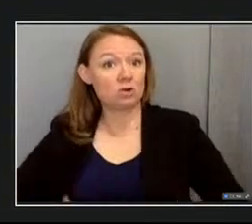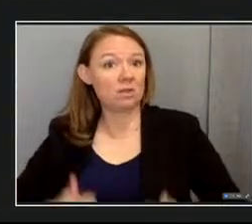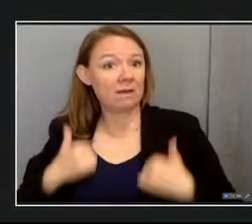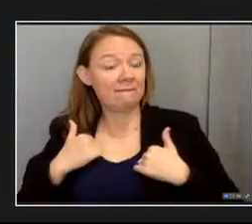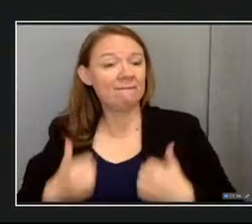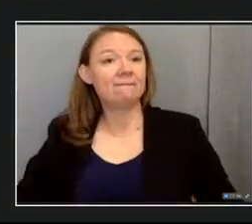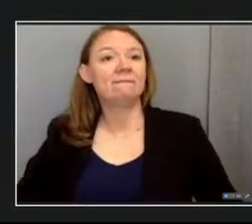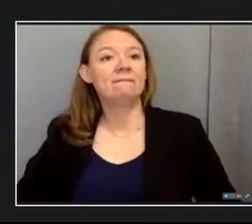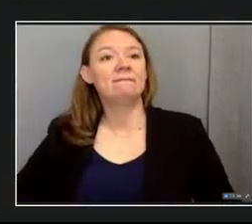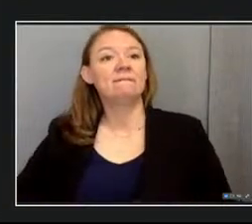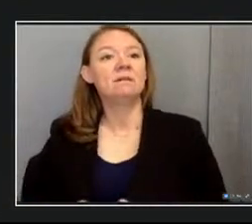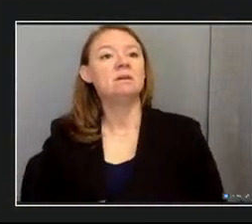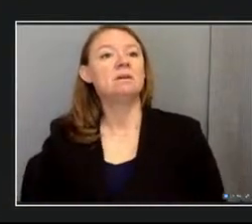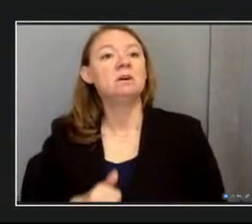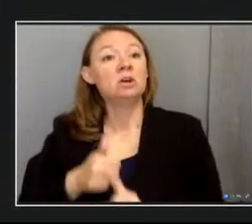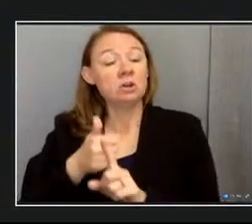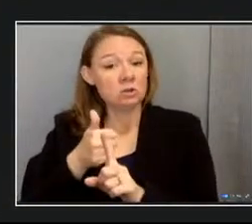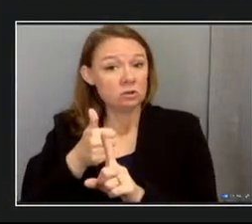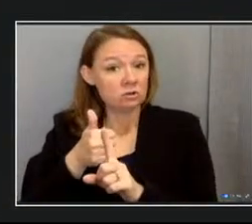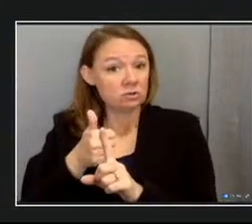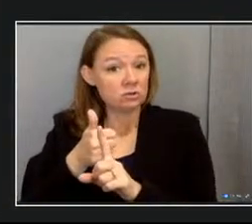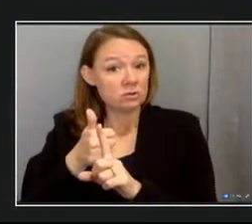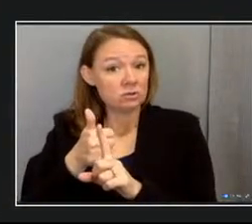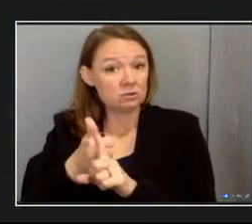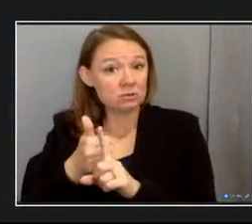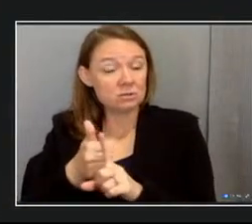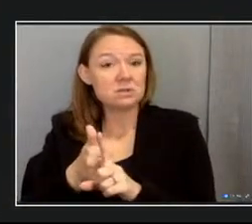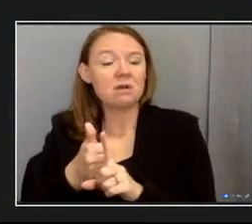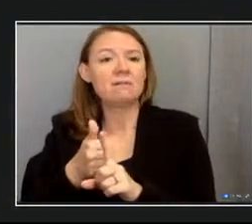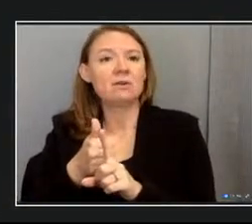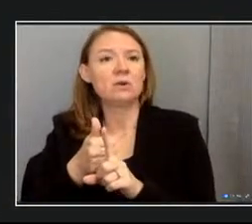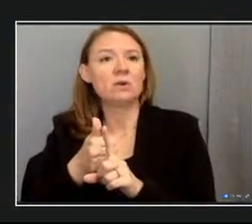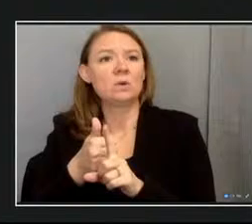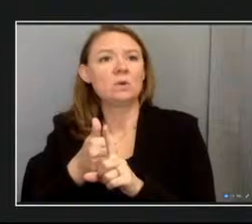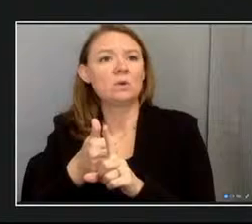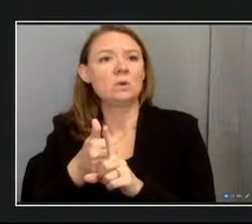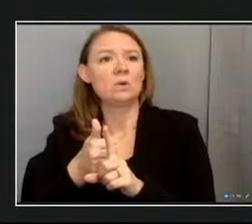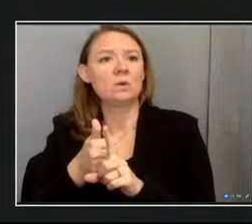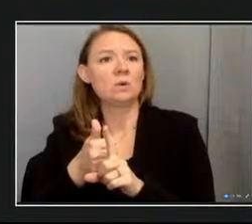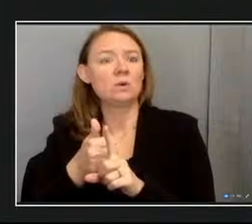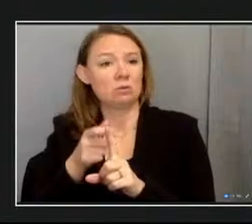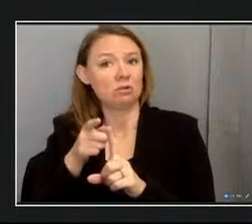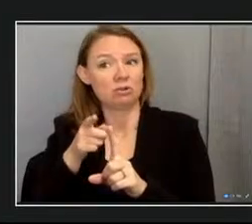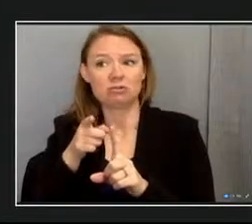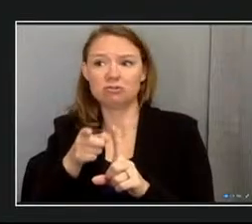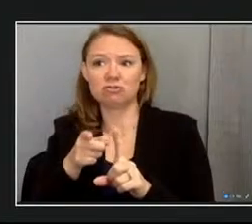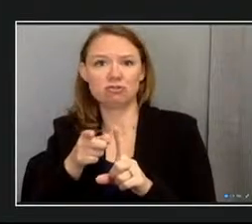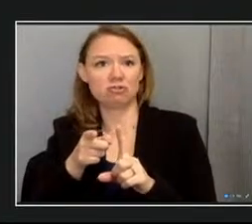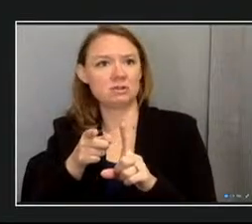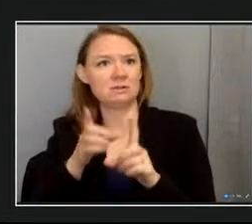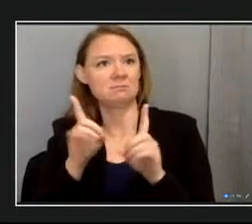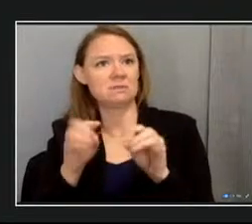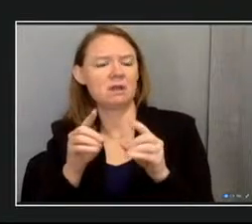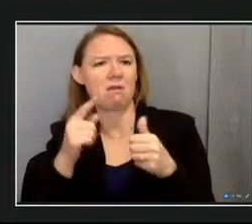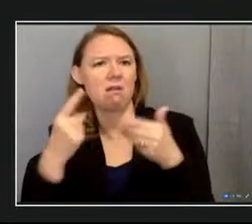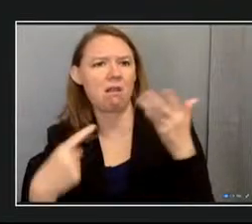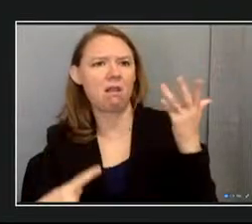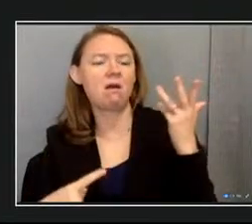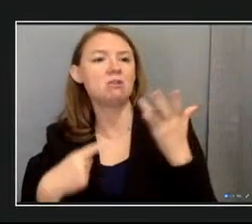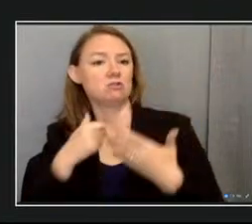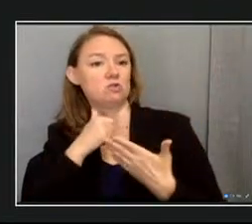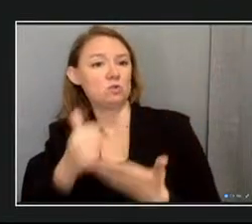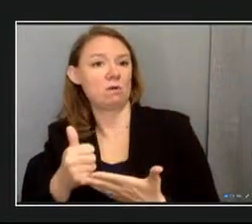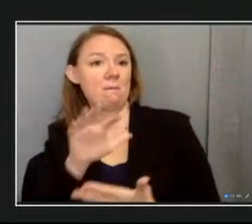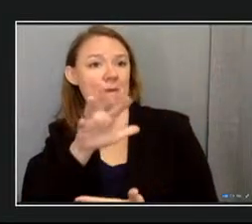She was able to open doors to enable African‑Americans to overcome racial prejudice